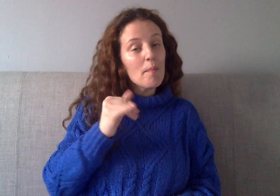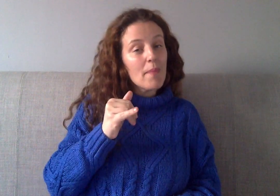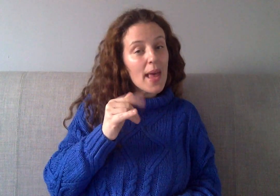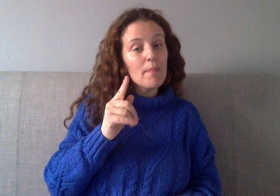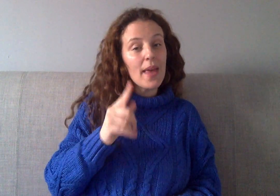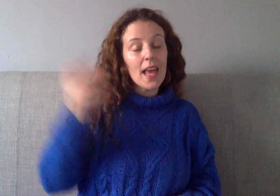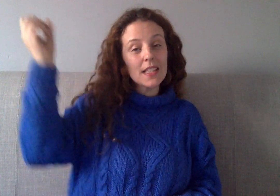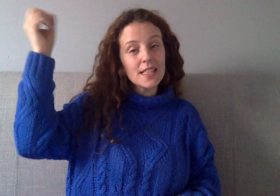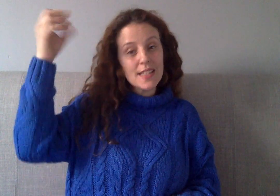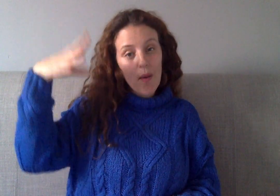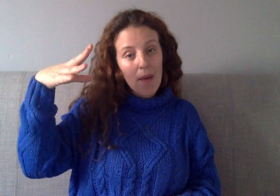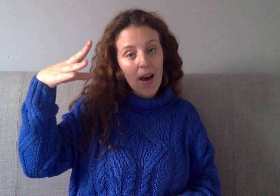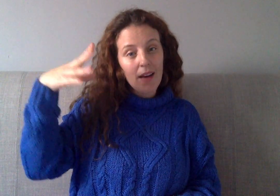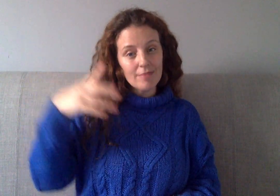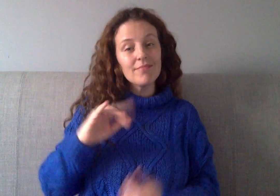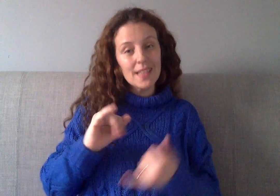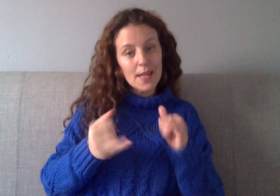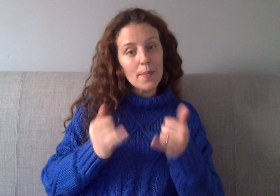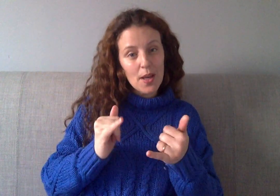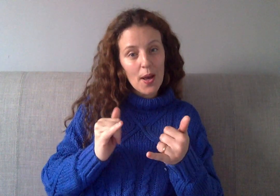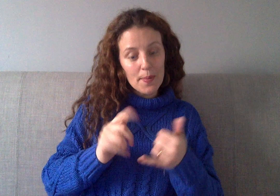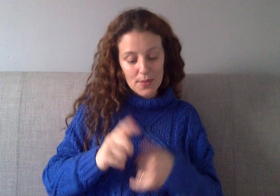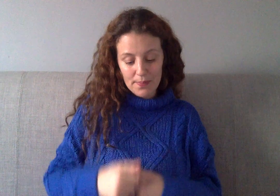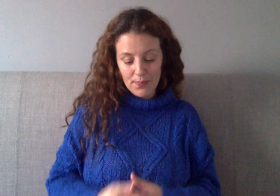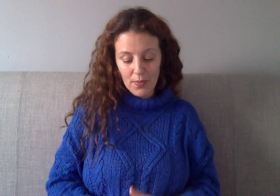Or maybe summer sometimes.